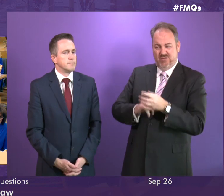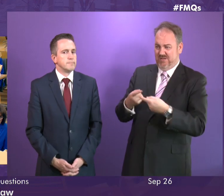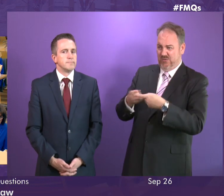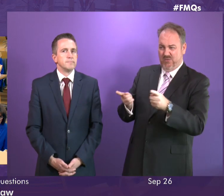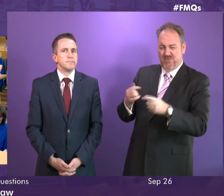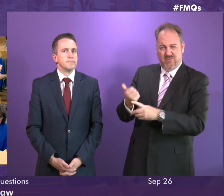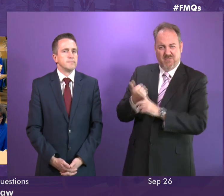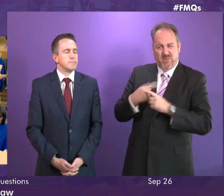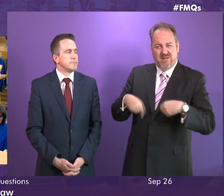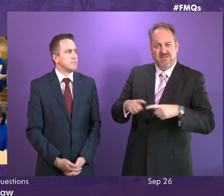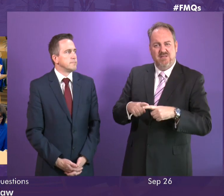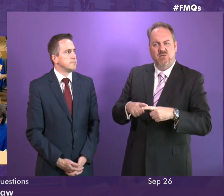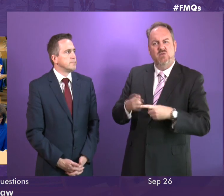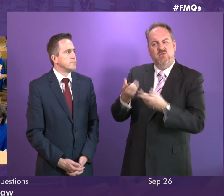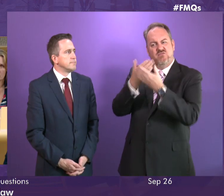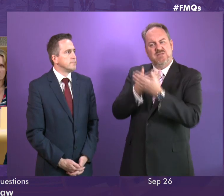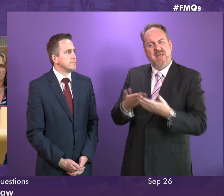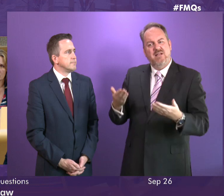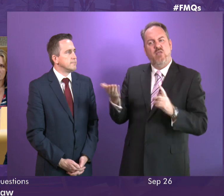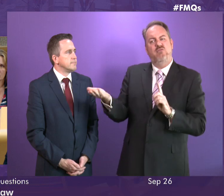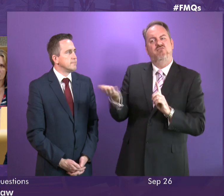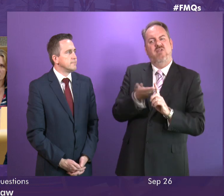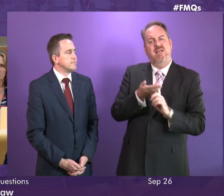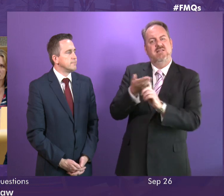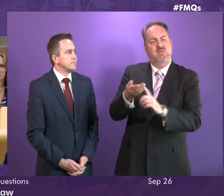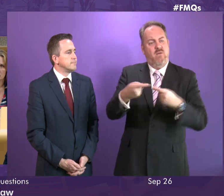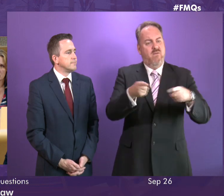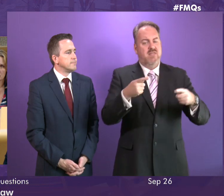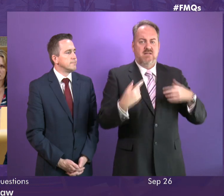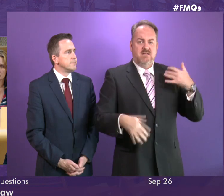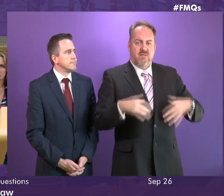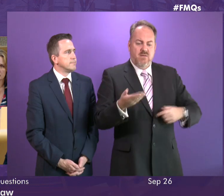should be put first? Should it be the rights of the victims of crime or those of the criminal?